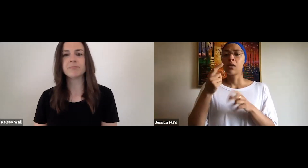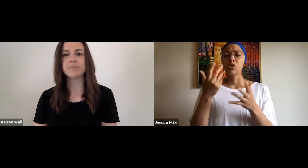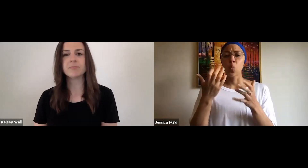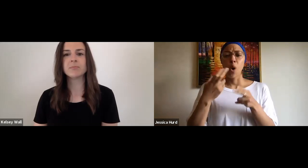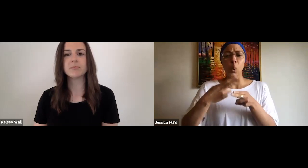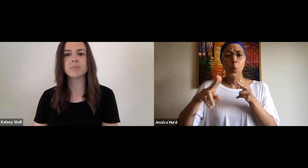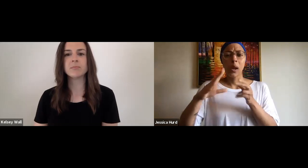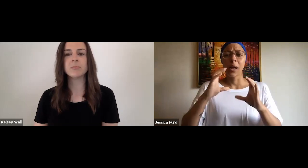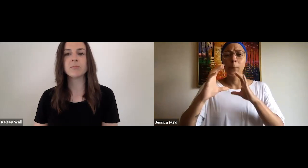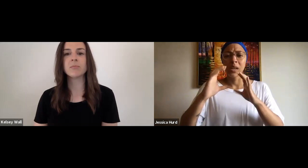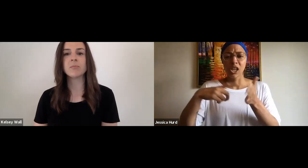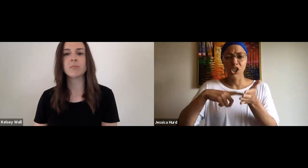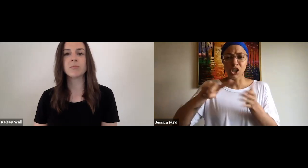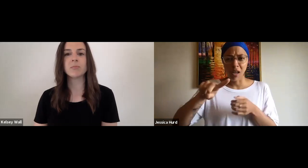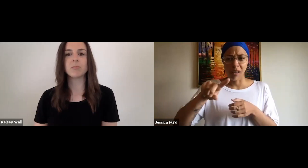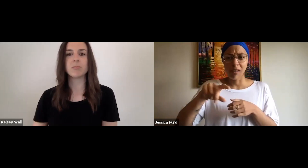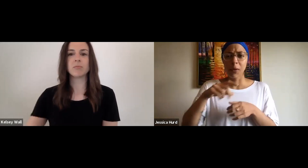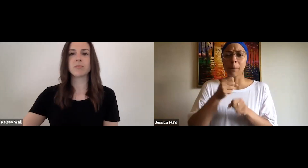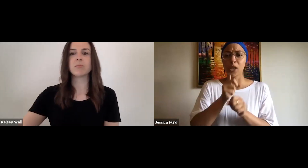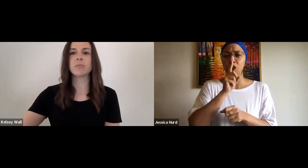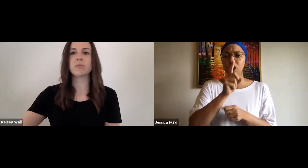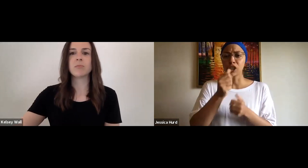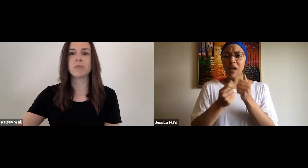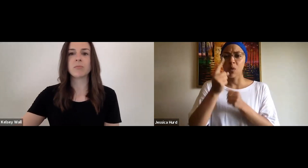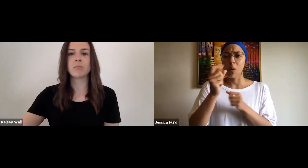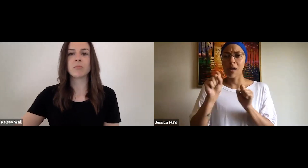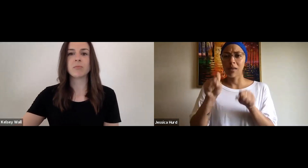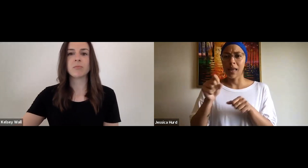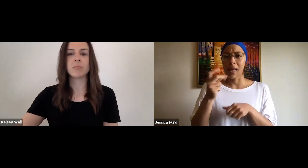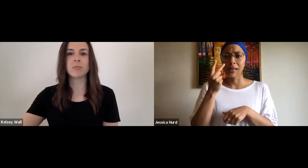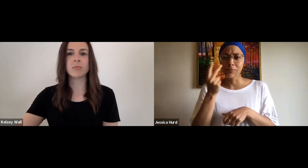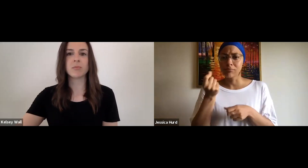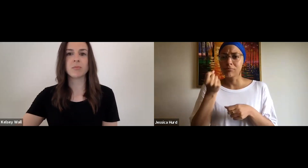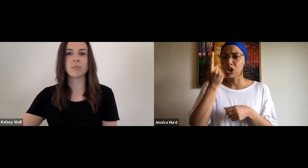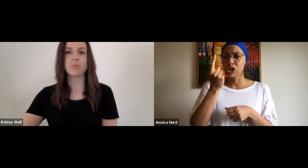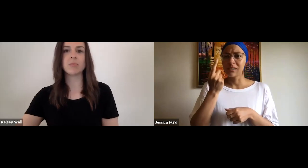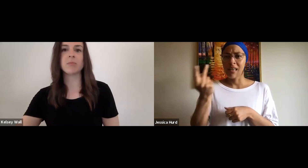Before I get into explaining our 3 objectives, quickly, I just want to check in with you about the communication.